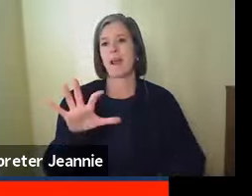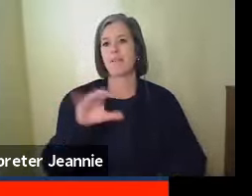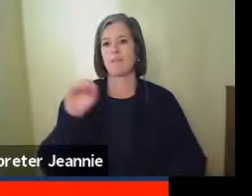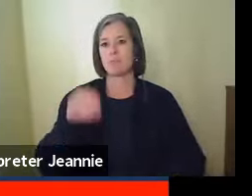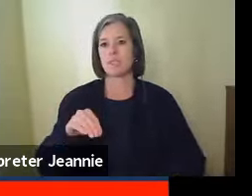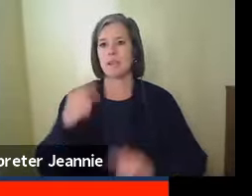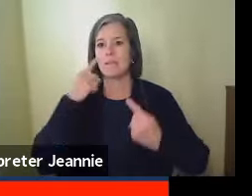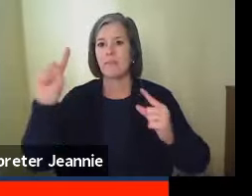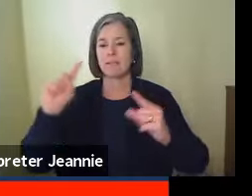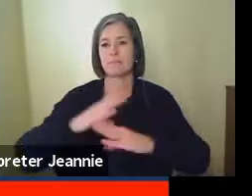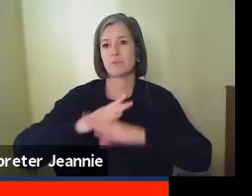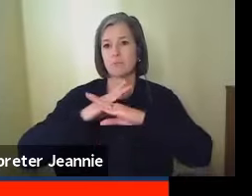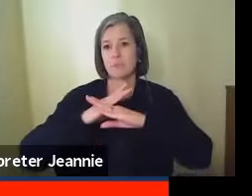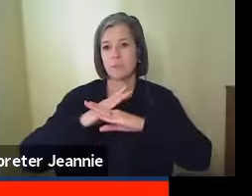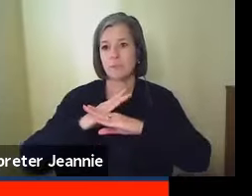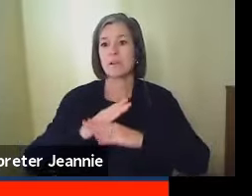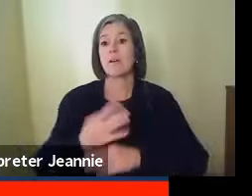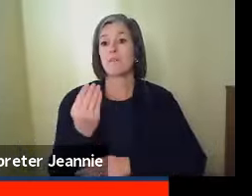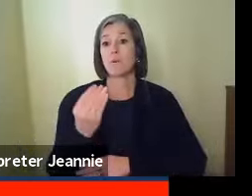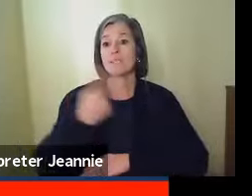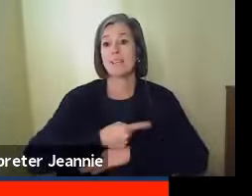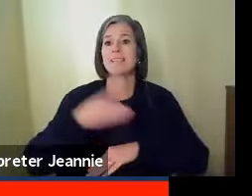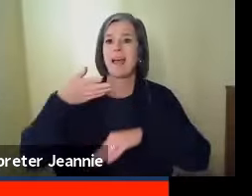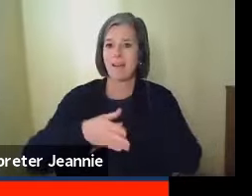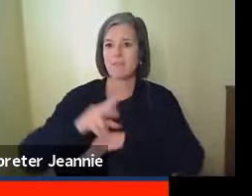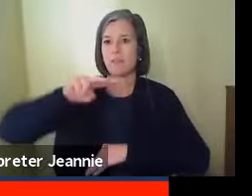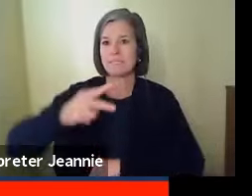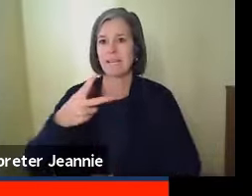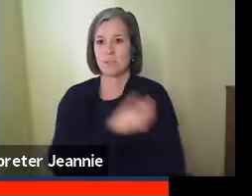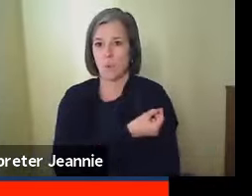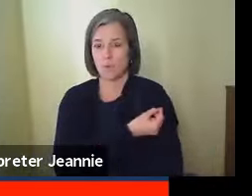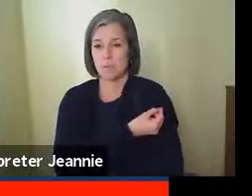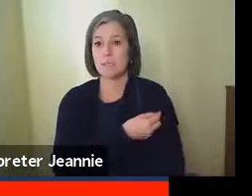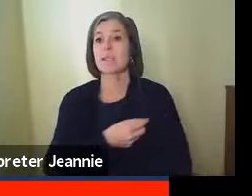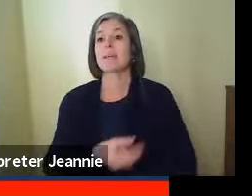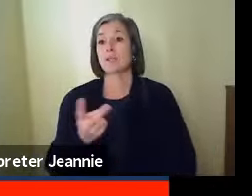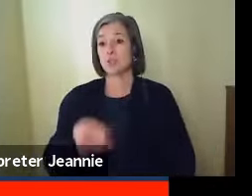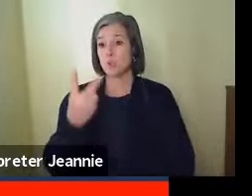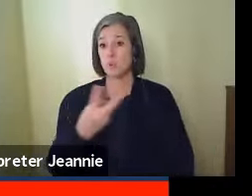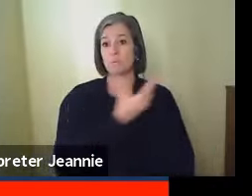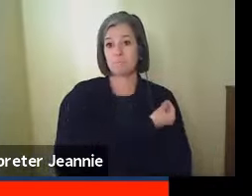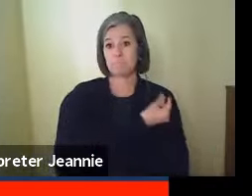14 days after the second dose. It's a two dose vaccine given 21 days apart. Again it has